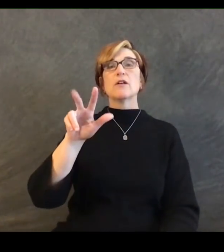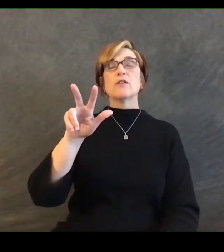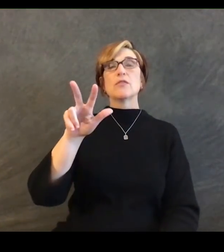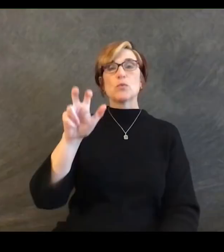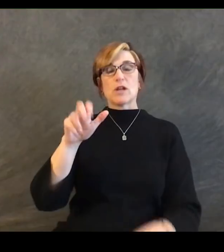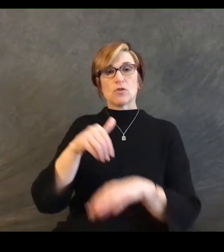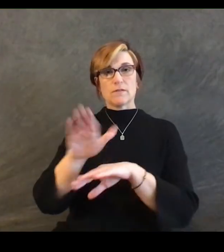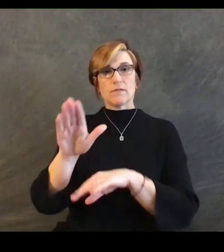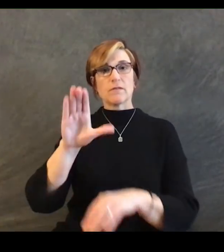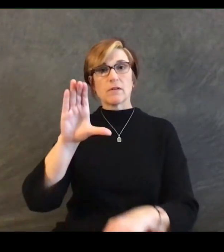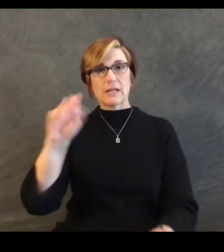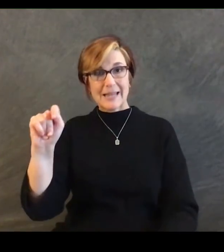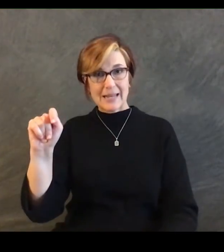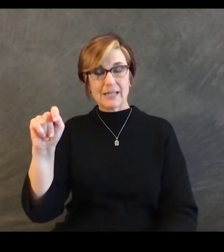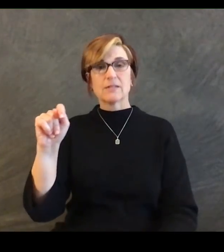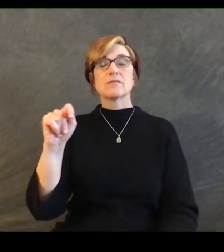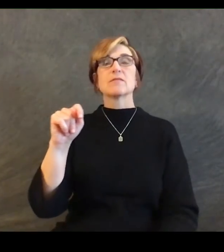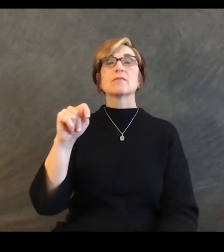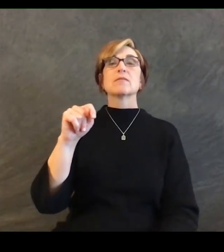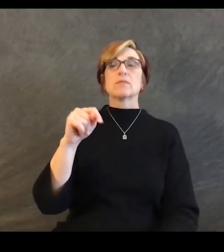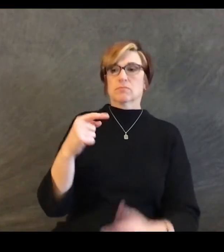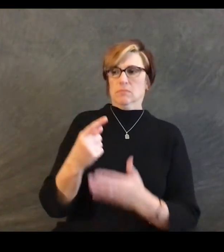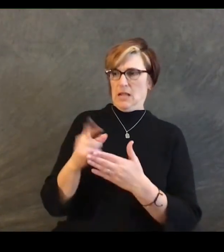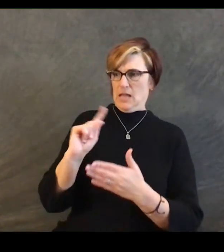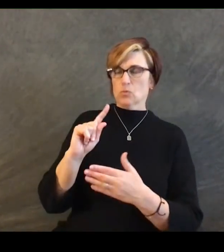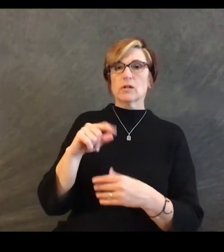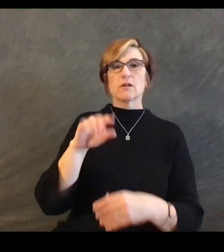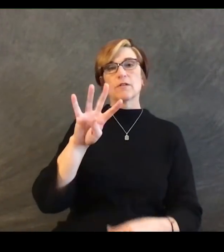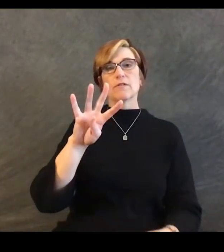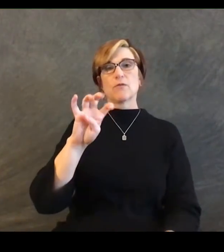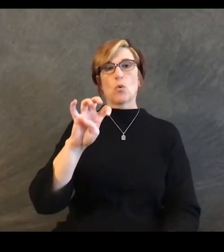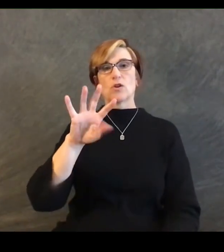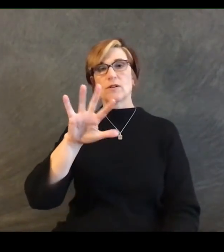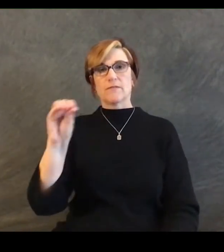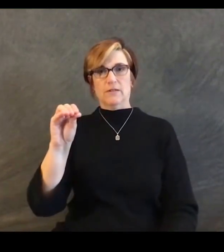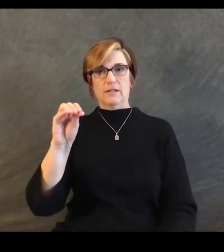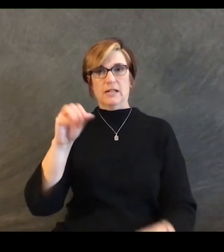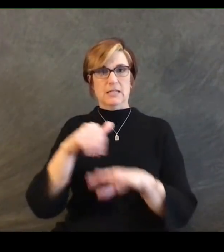last week and in the week ahead more than 450 ventilators to Illinois this is